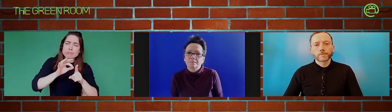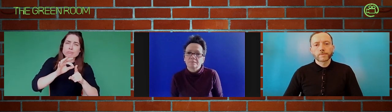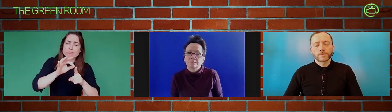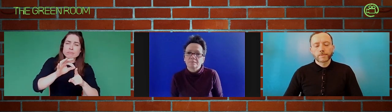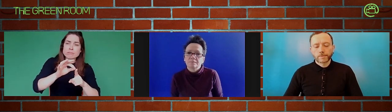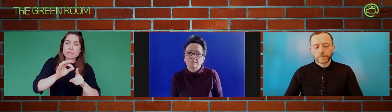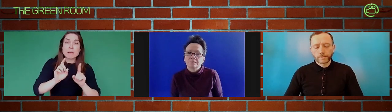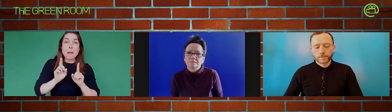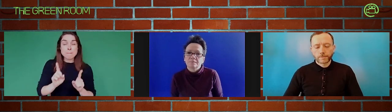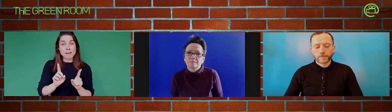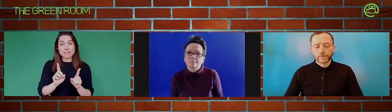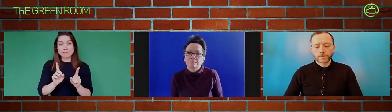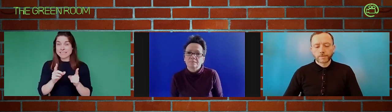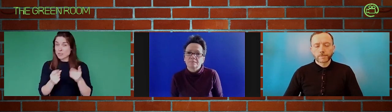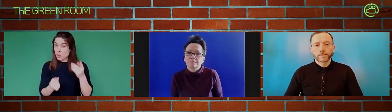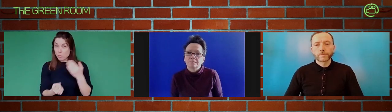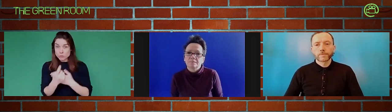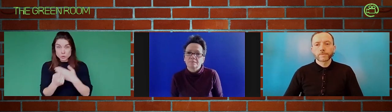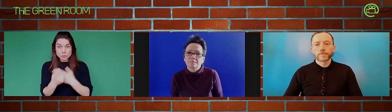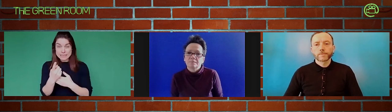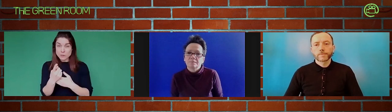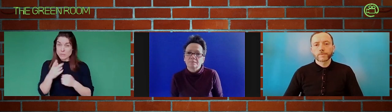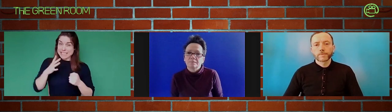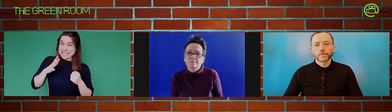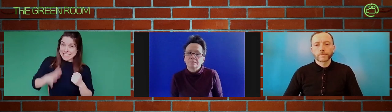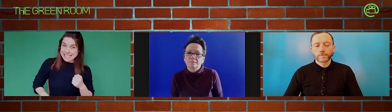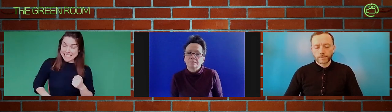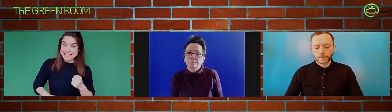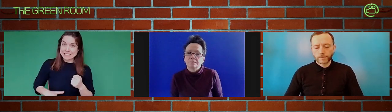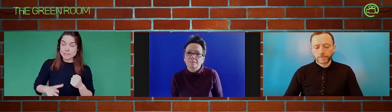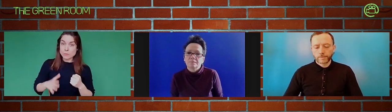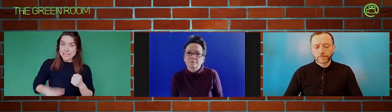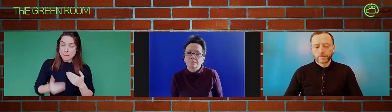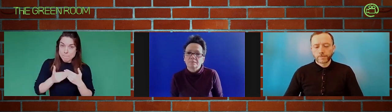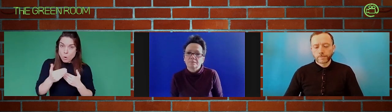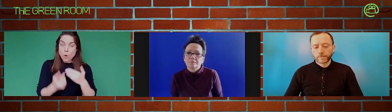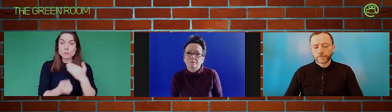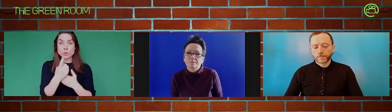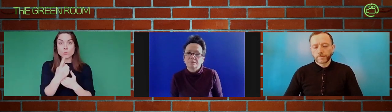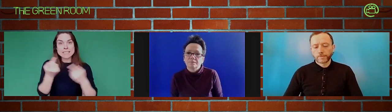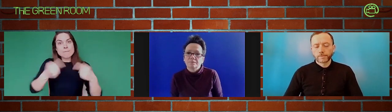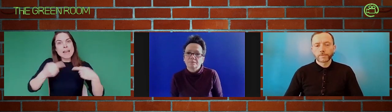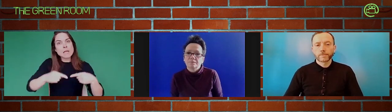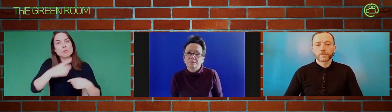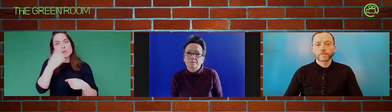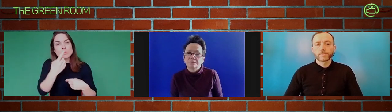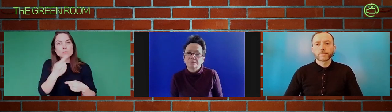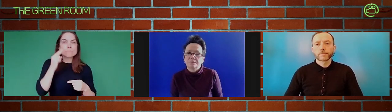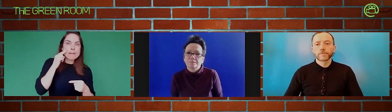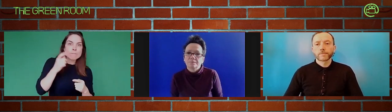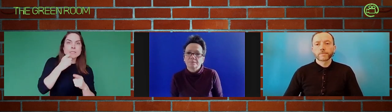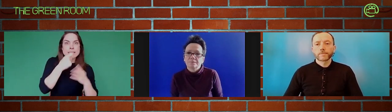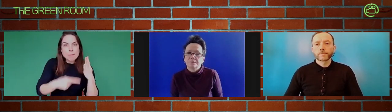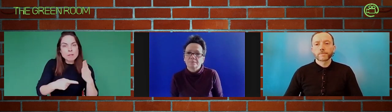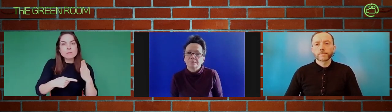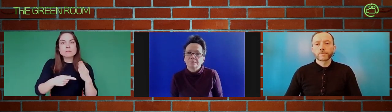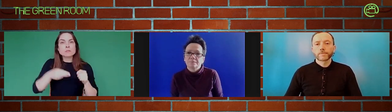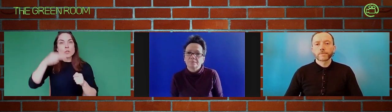available to deaf and disabled artists. So that the playing field is leveled out, you know, because you're going out and you're meeting